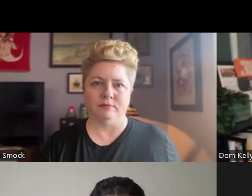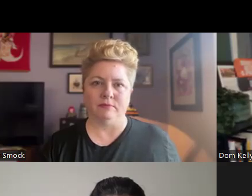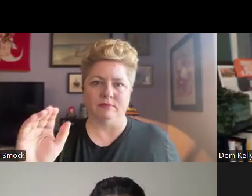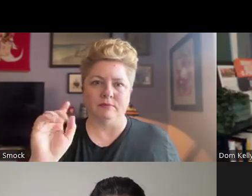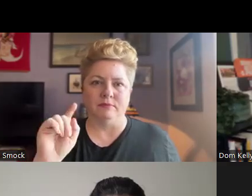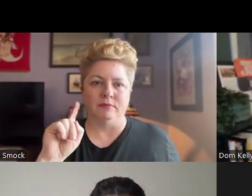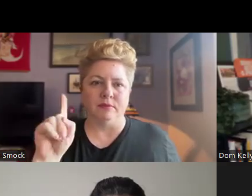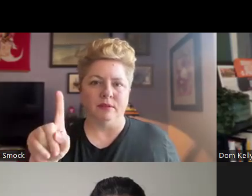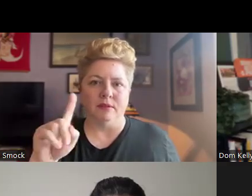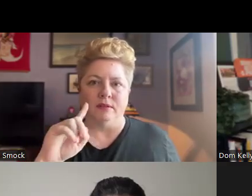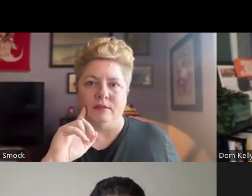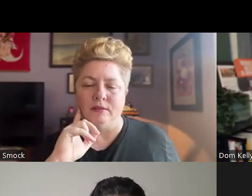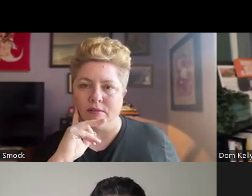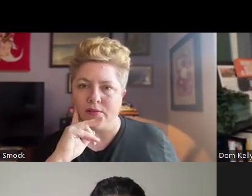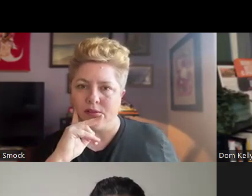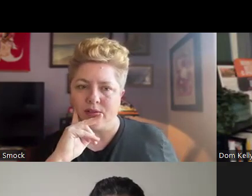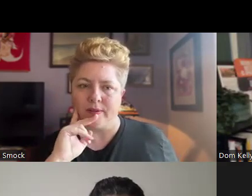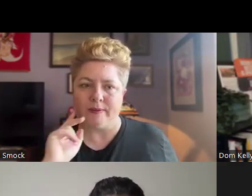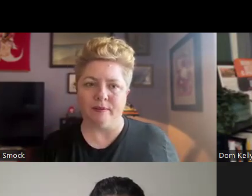know I've learned a lot from Anita